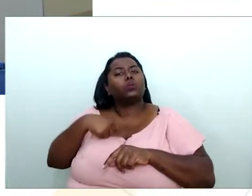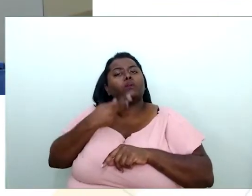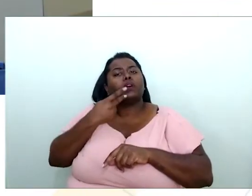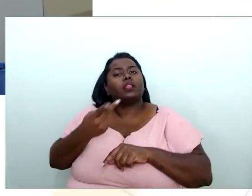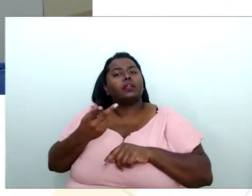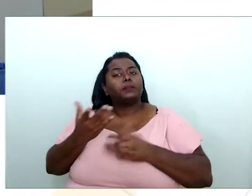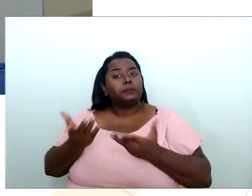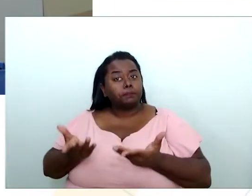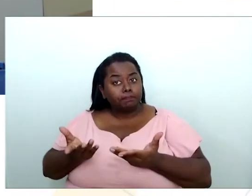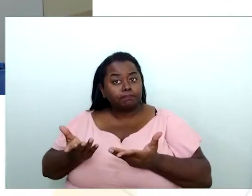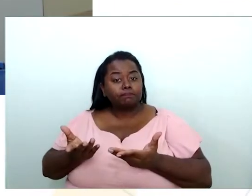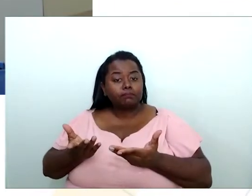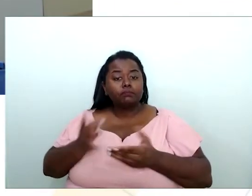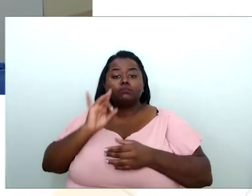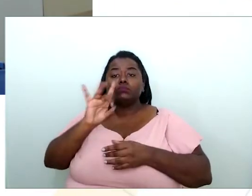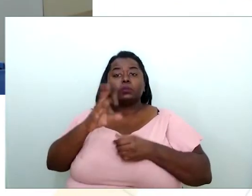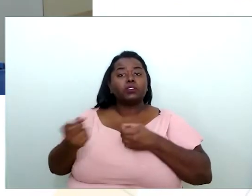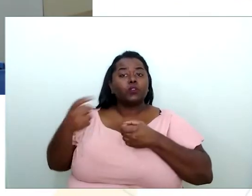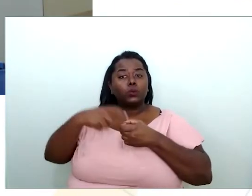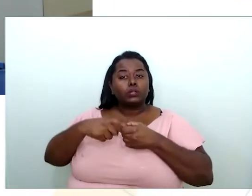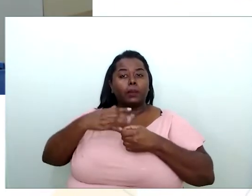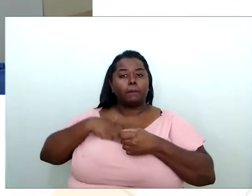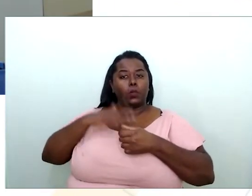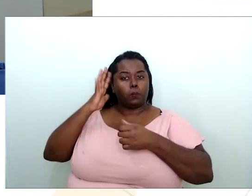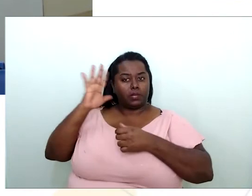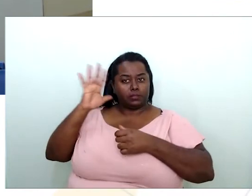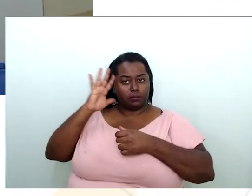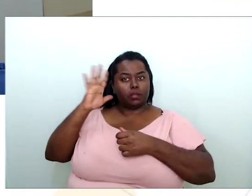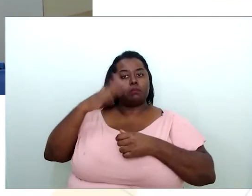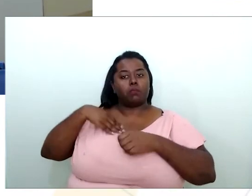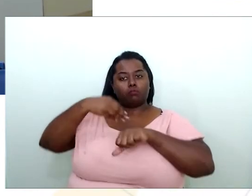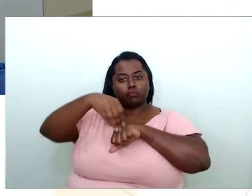just to go back and make sure that there is continuity in my thought here and